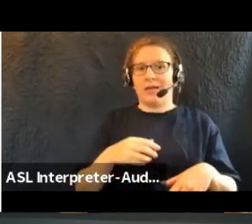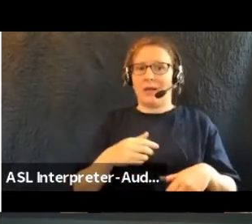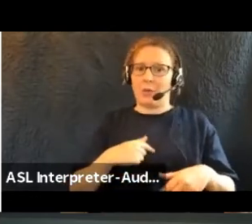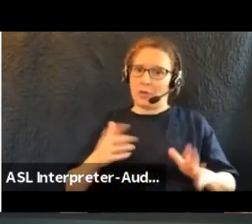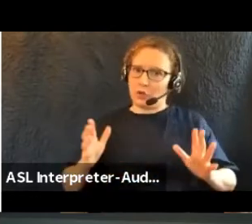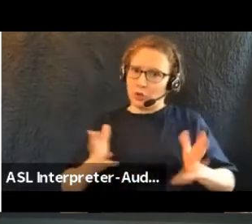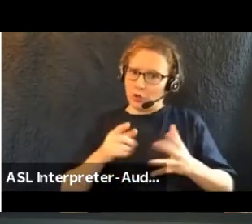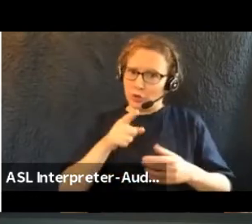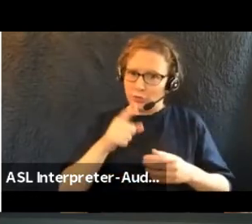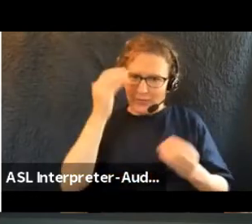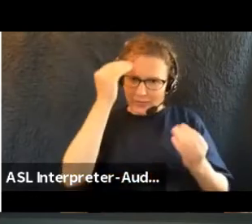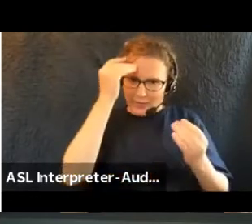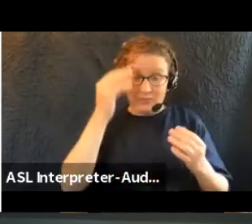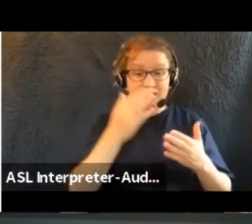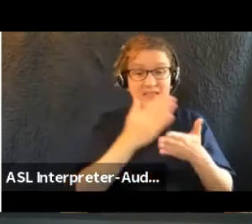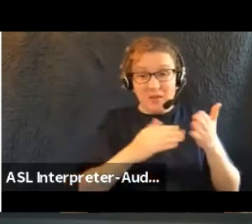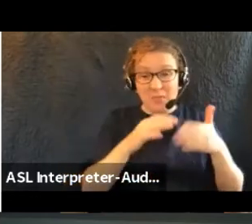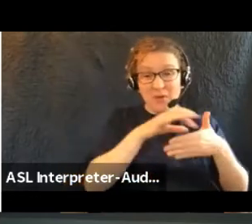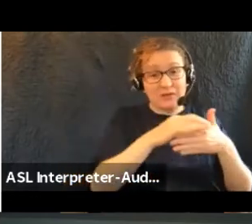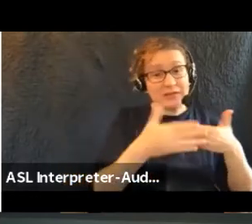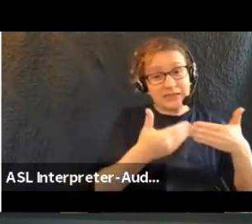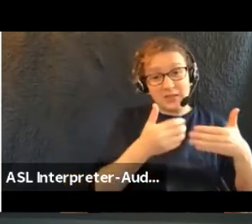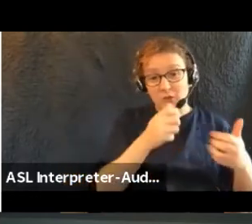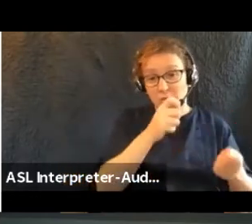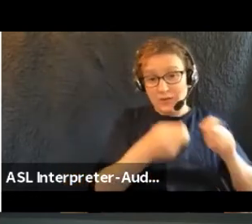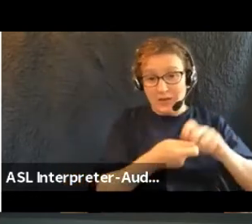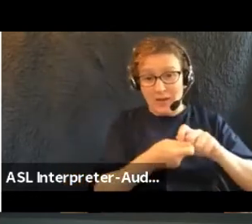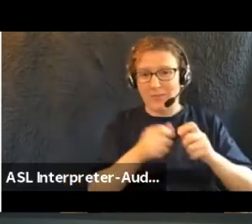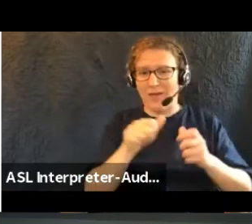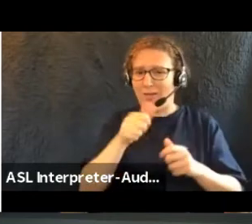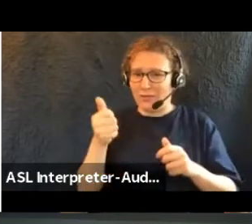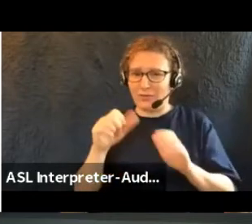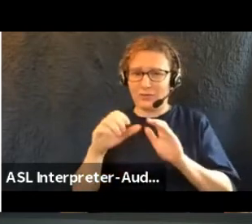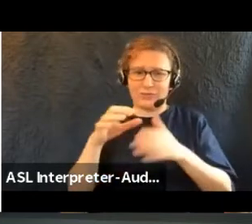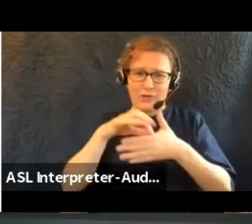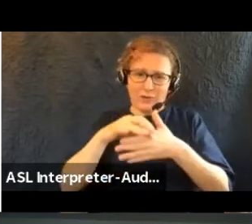easy to adapt and others is a little more challenging so you've got to be creative.